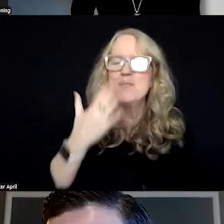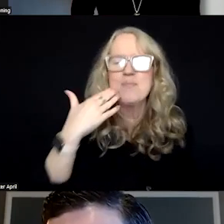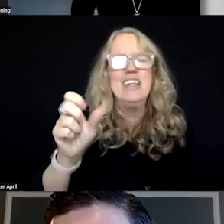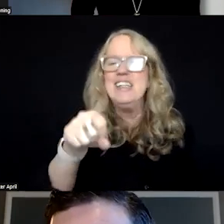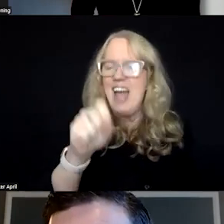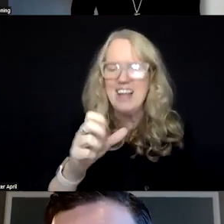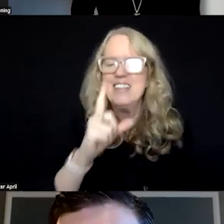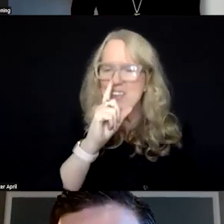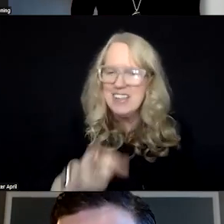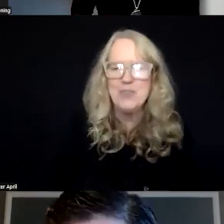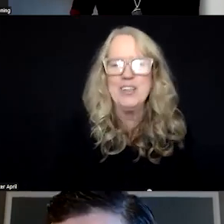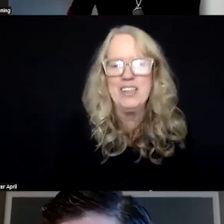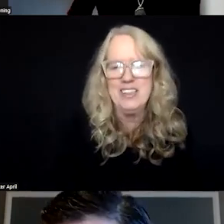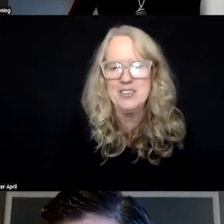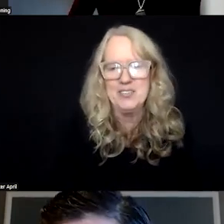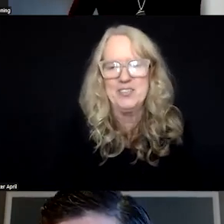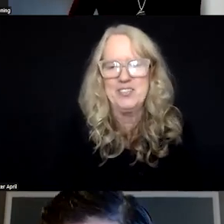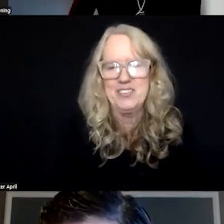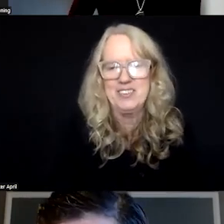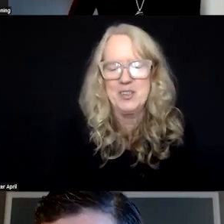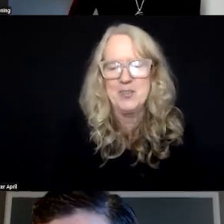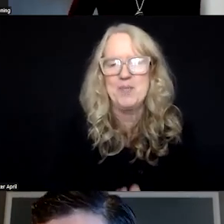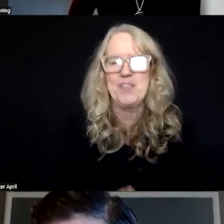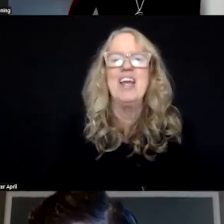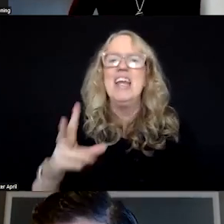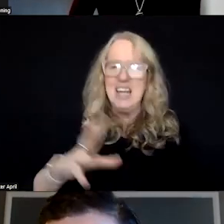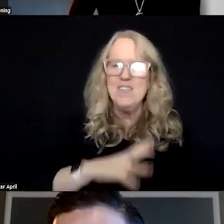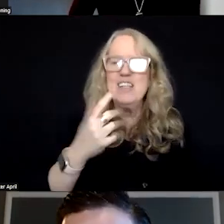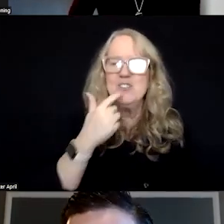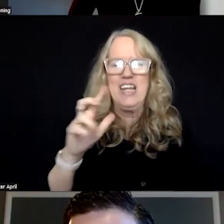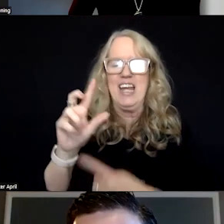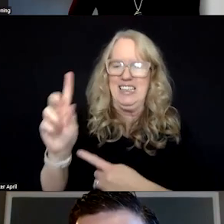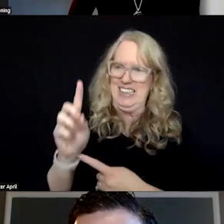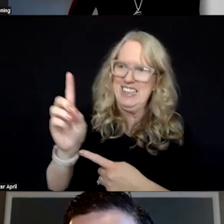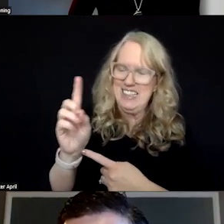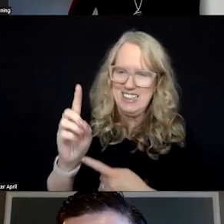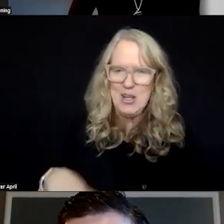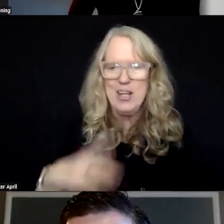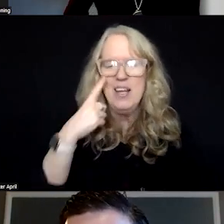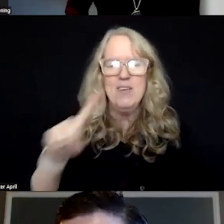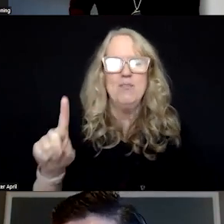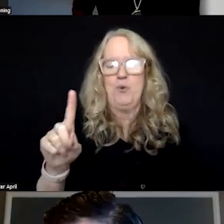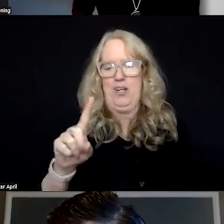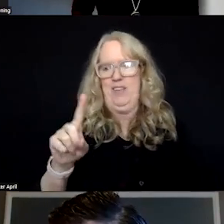LITERALLY -- I WILL OFFICIAL SAY D. FOR THE 9 AND 6 PERCENT, I